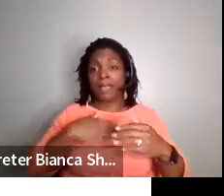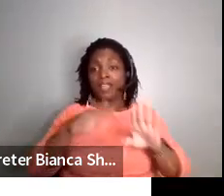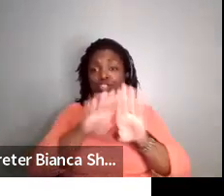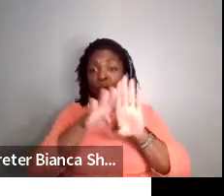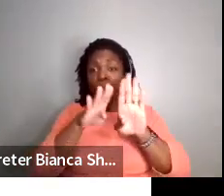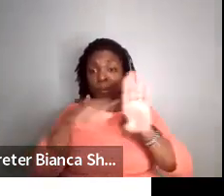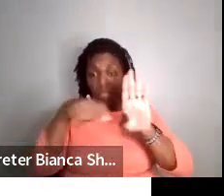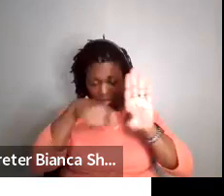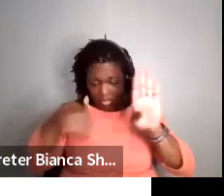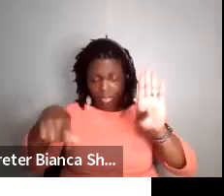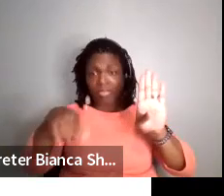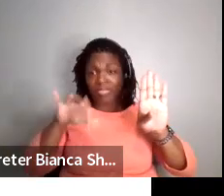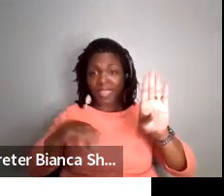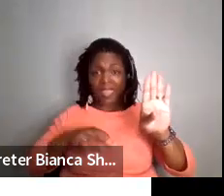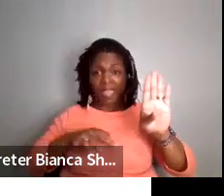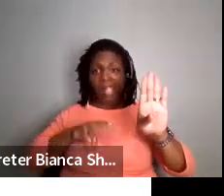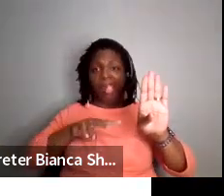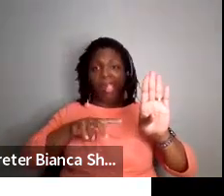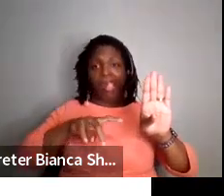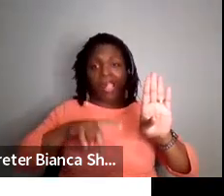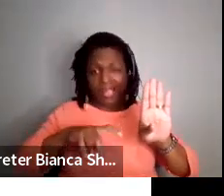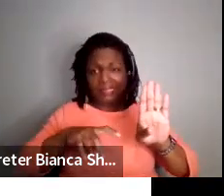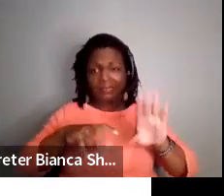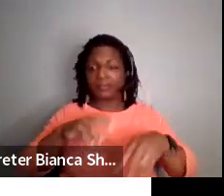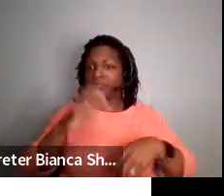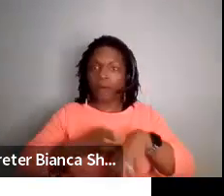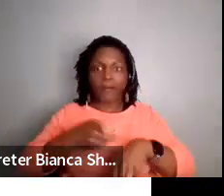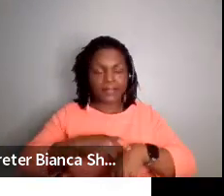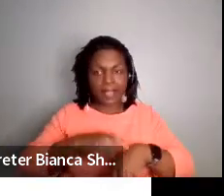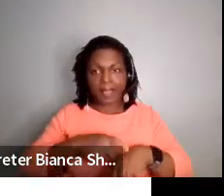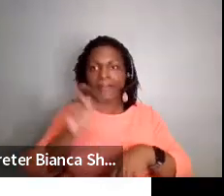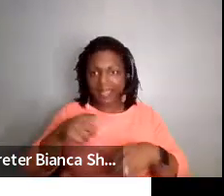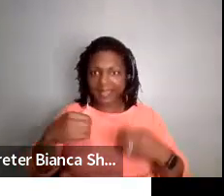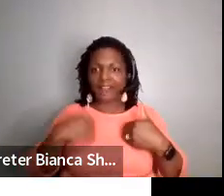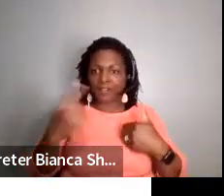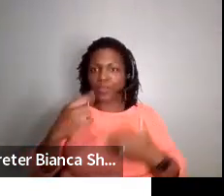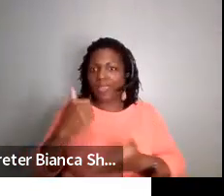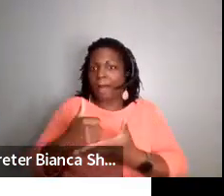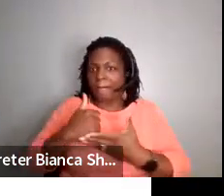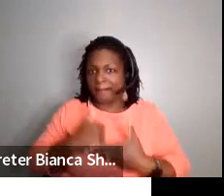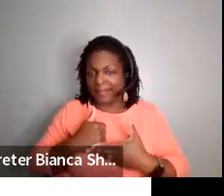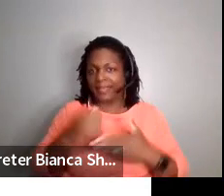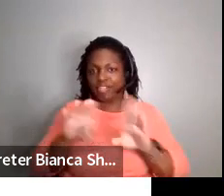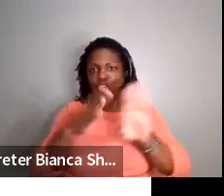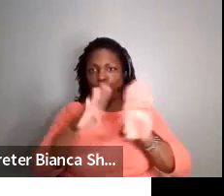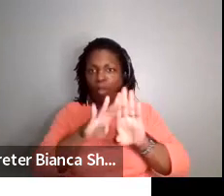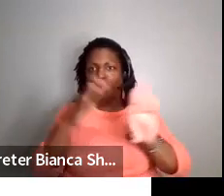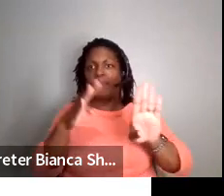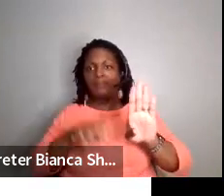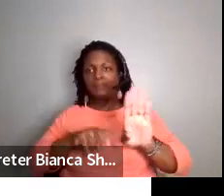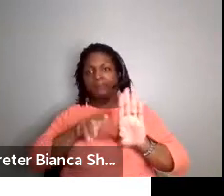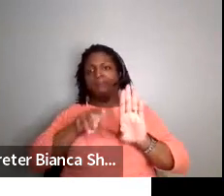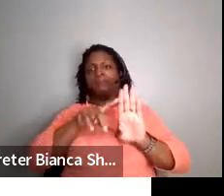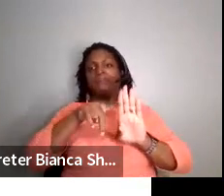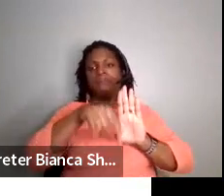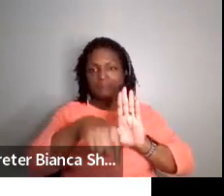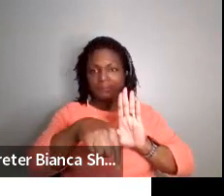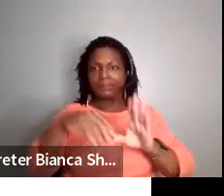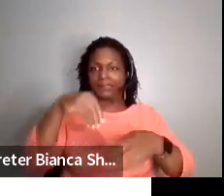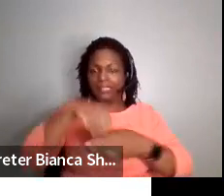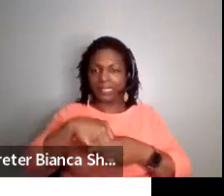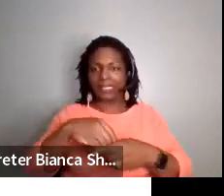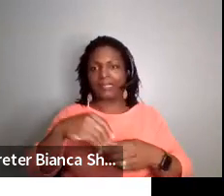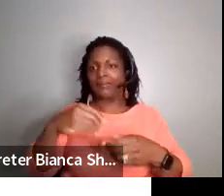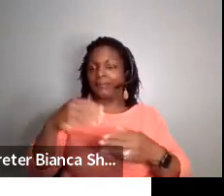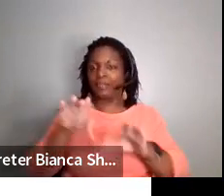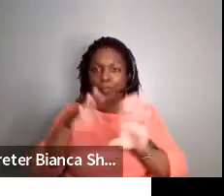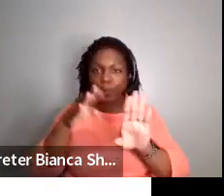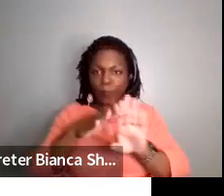Am. I had become so weak. that I had to had someone hold me help me just just getting in in an out of buildways, you know I could not climb stairs.